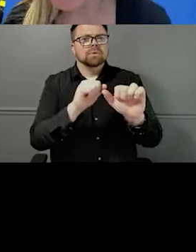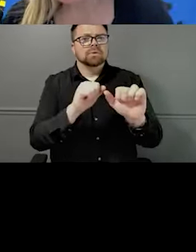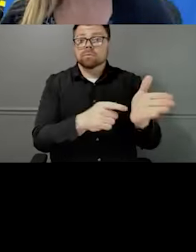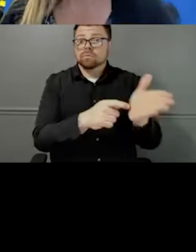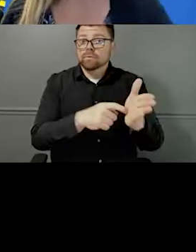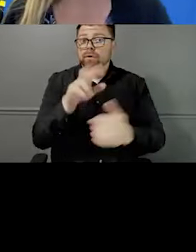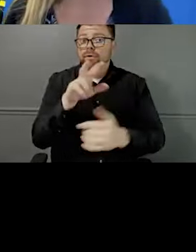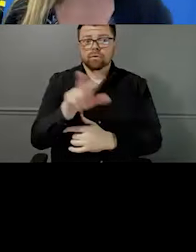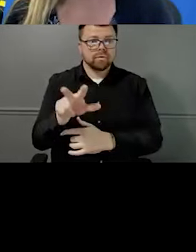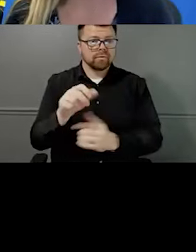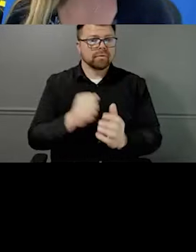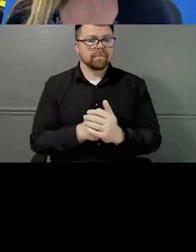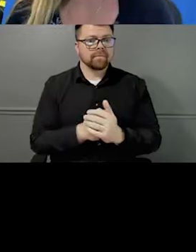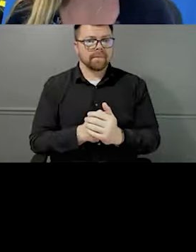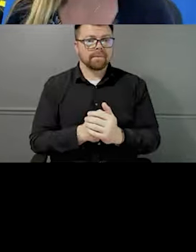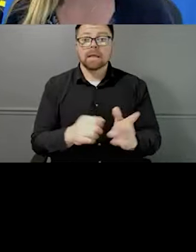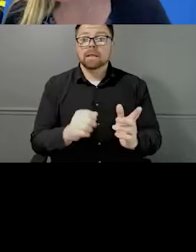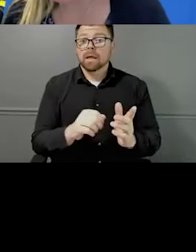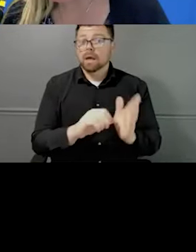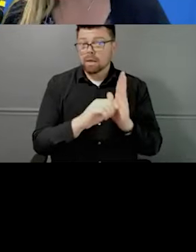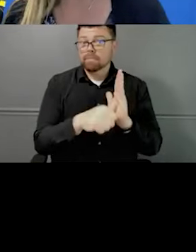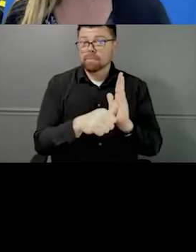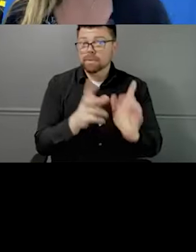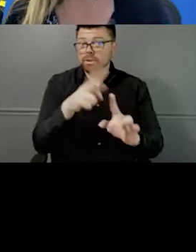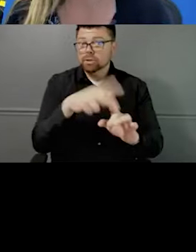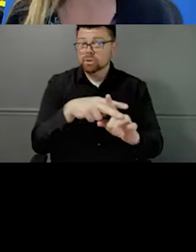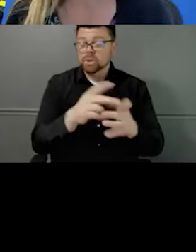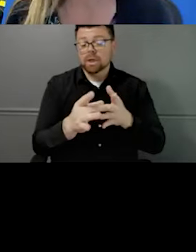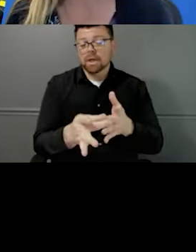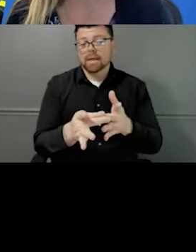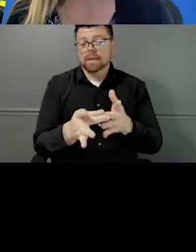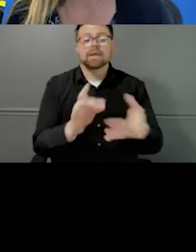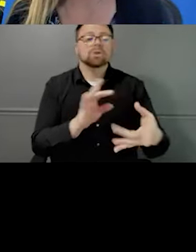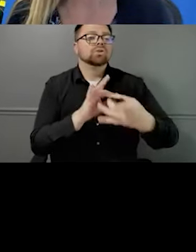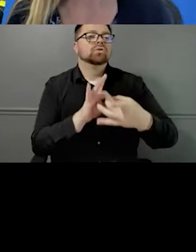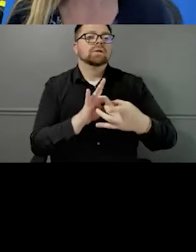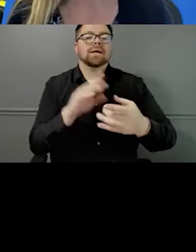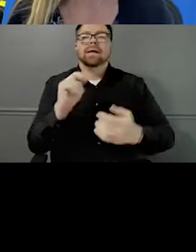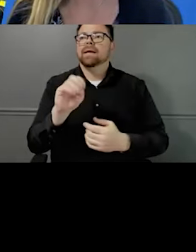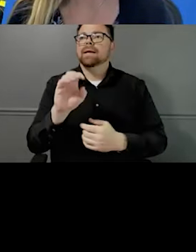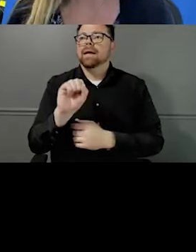and the implementation guidance associated with NSPM 33,